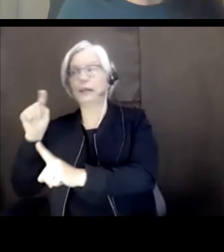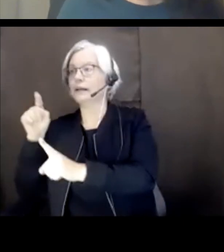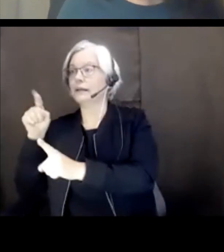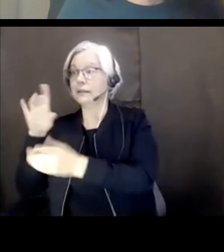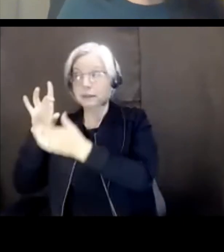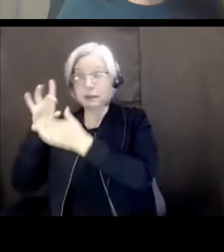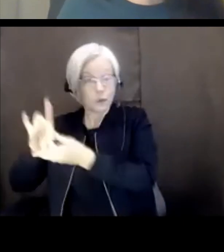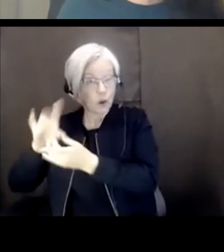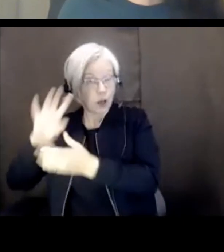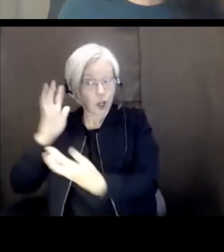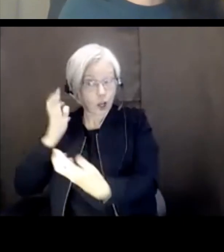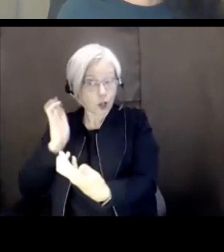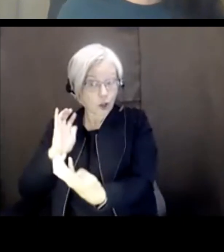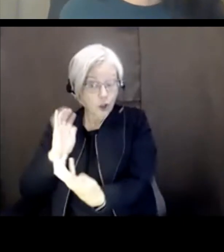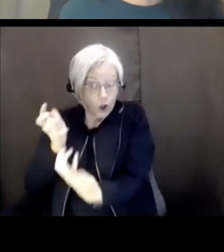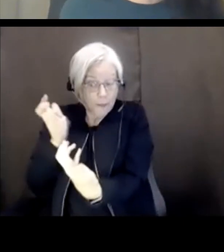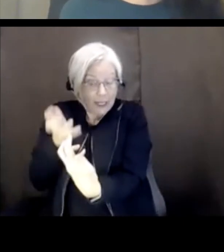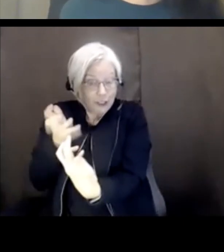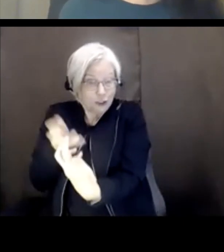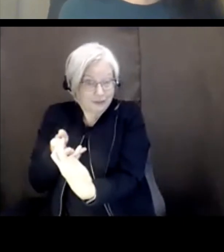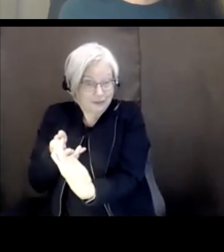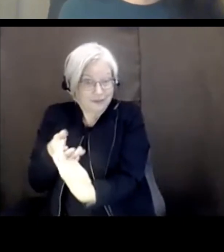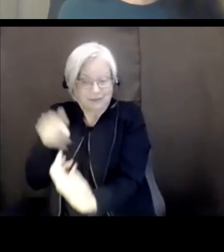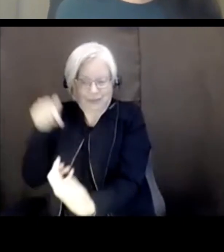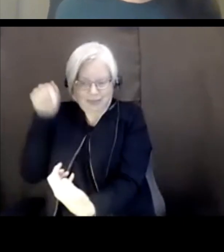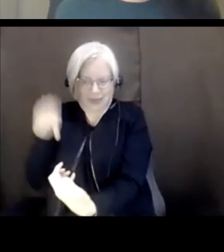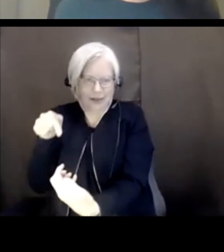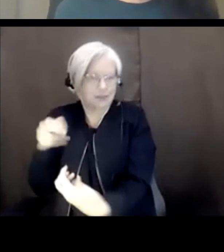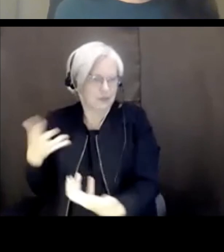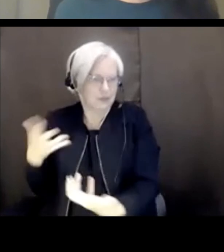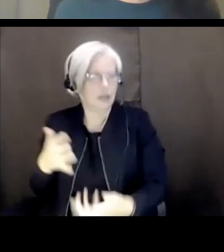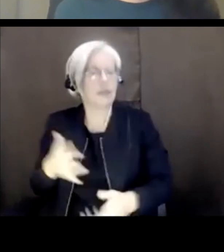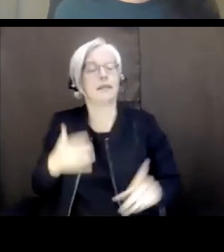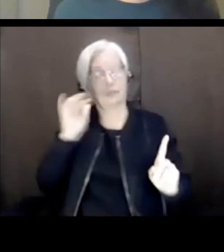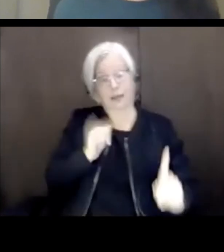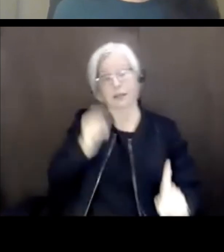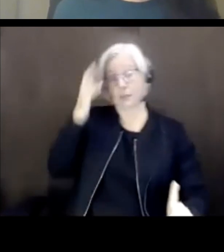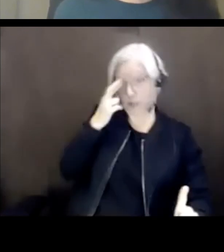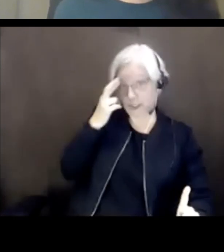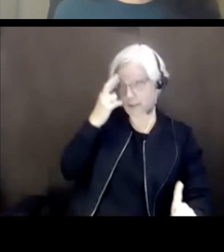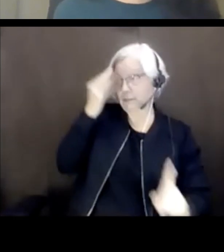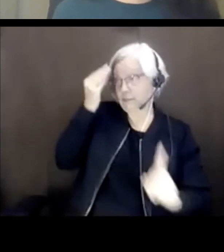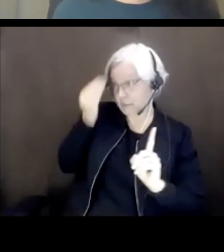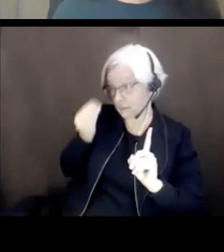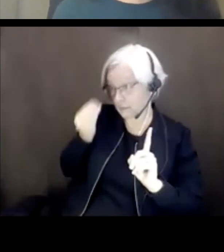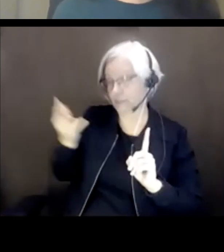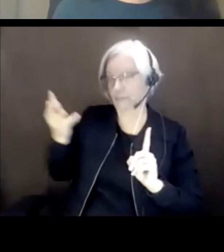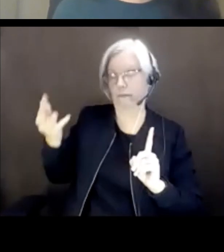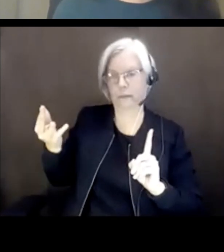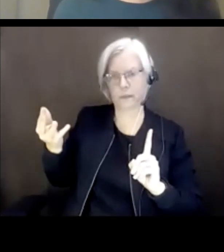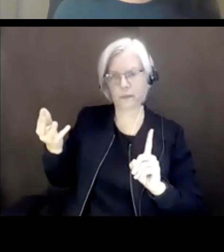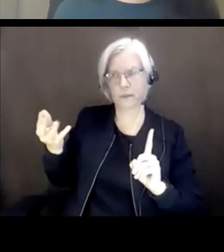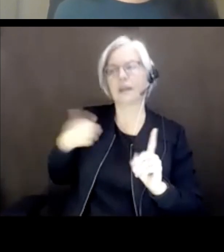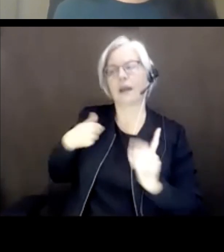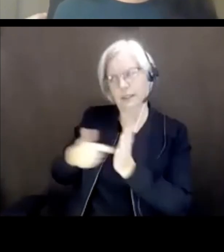AND THAT'S REALLY THE ONLY REASON WHY YOU DISCLOSE YOU HAVE AN ACCOMMODATION NEED SO THAT YOUR